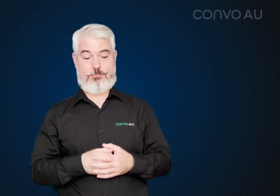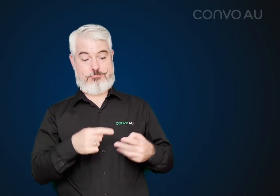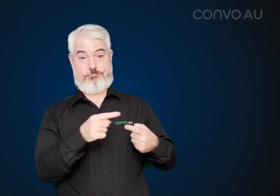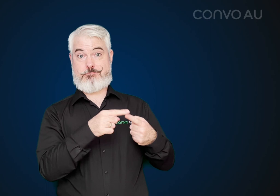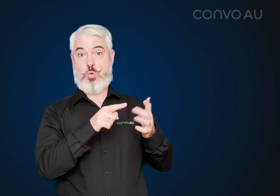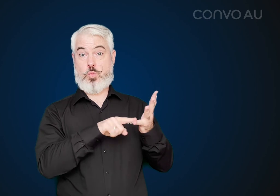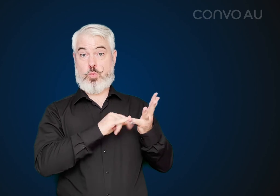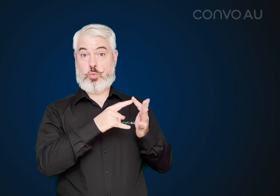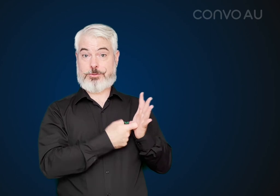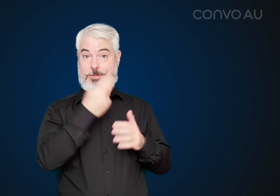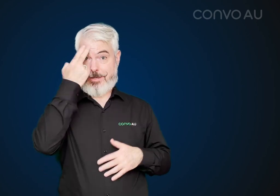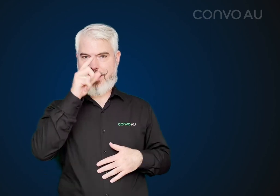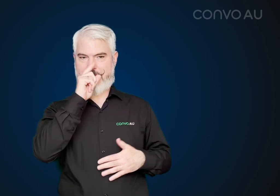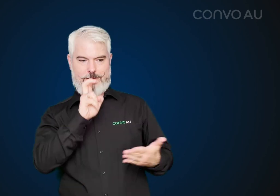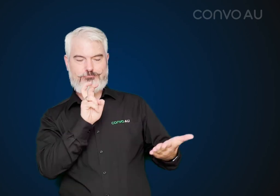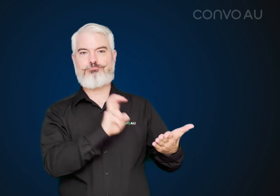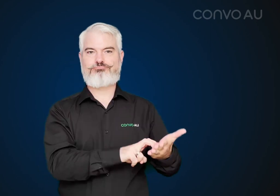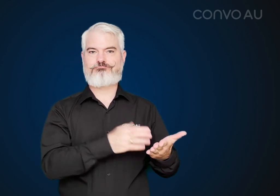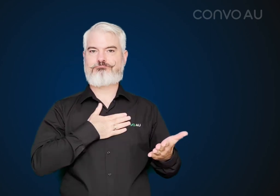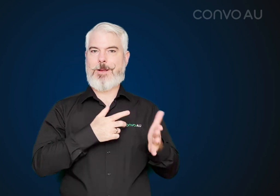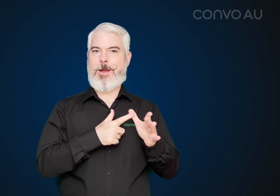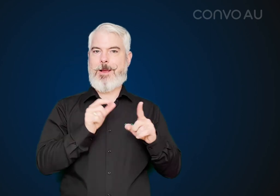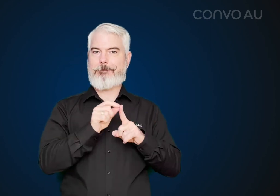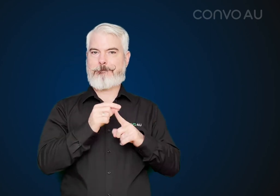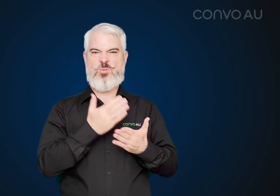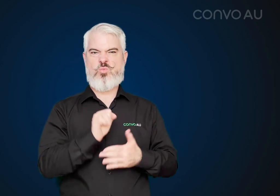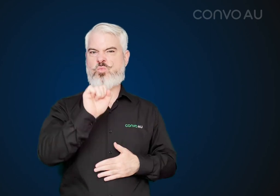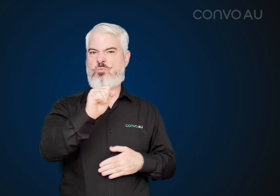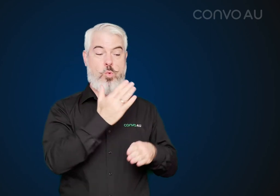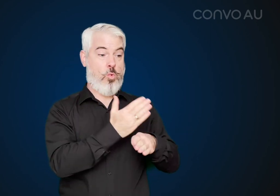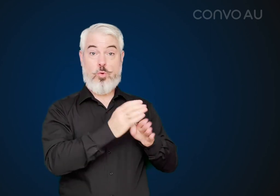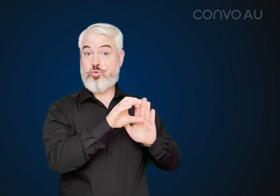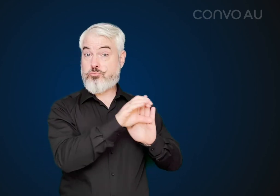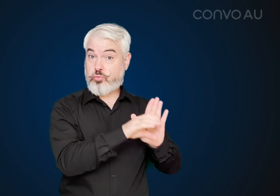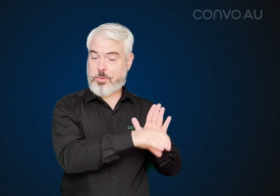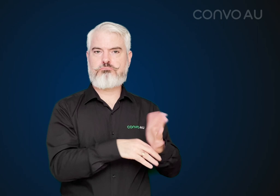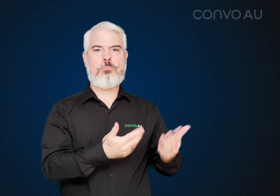and you can use this to log into our app on your work computer